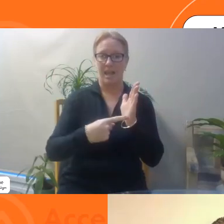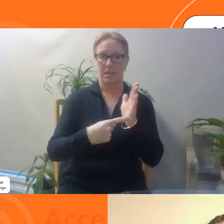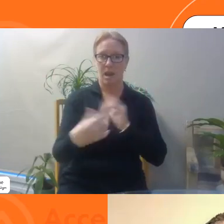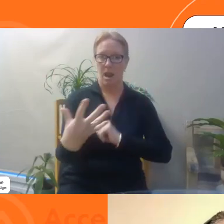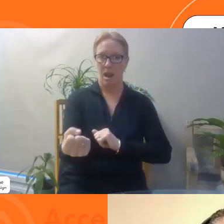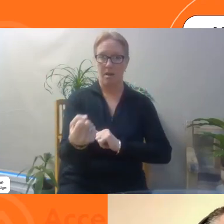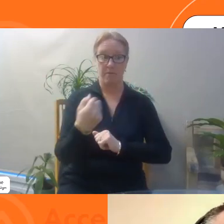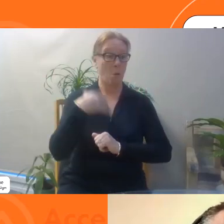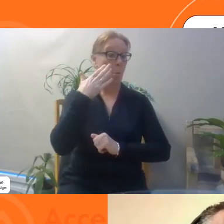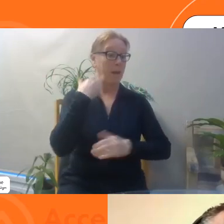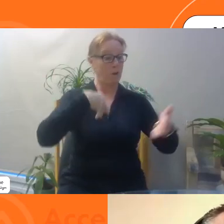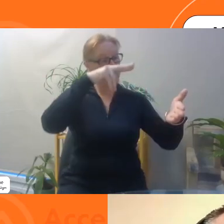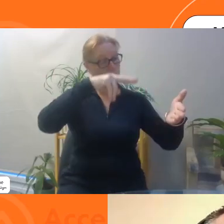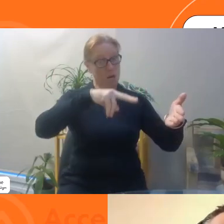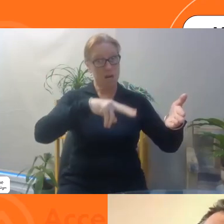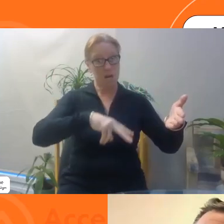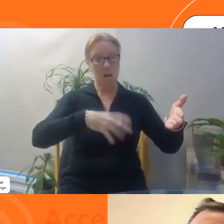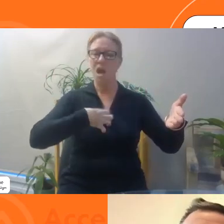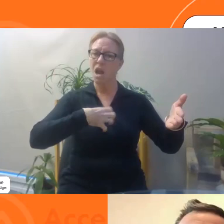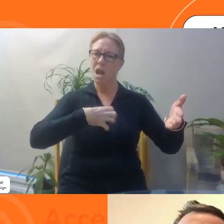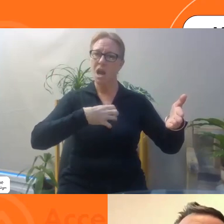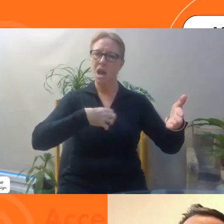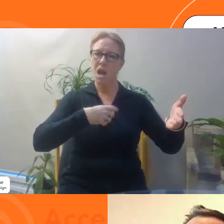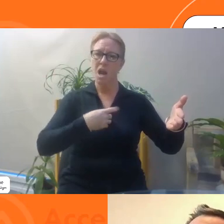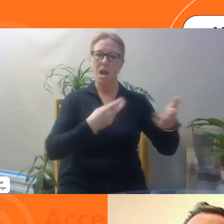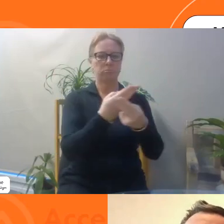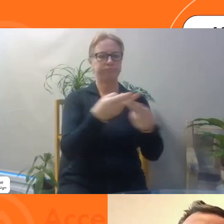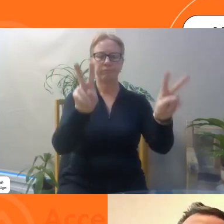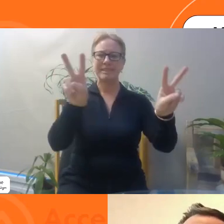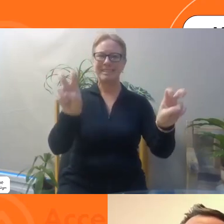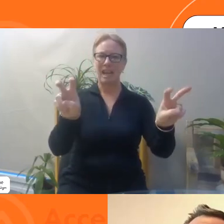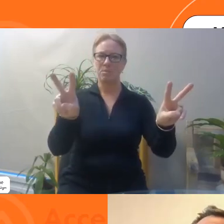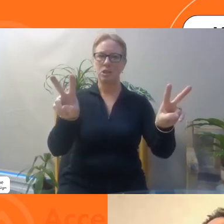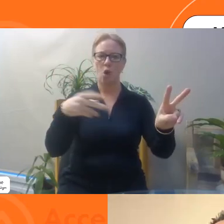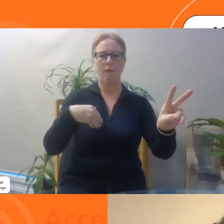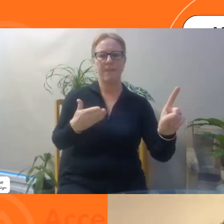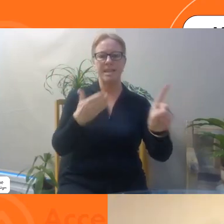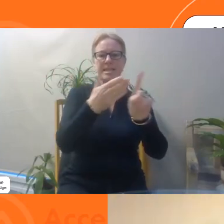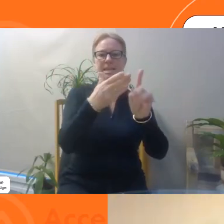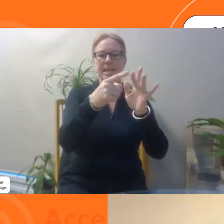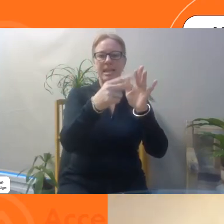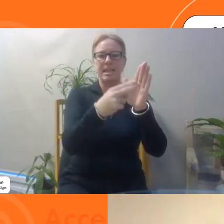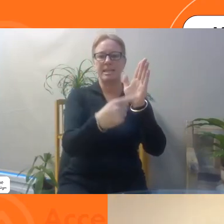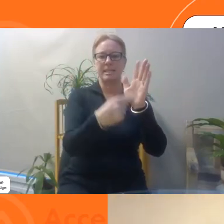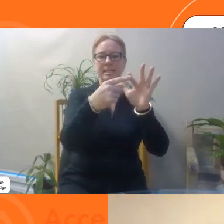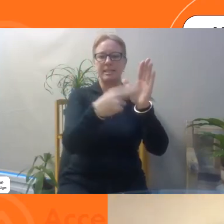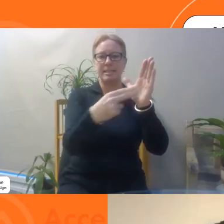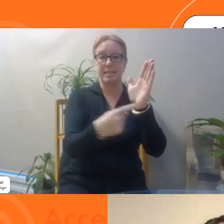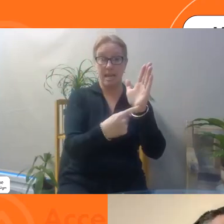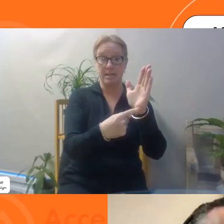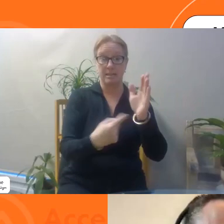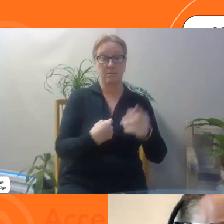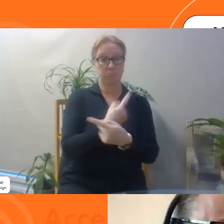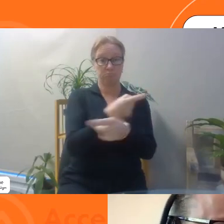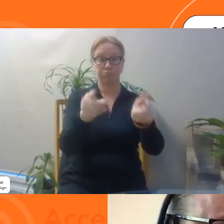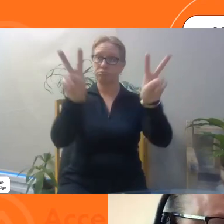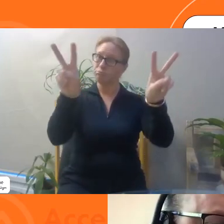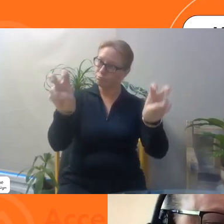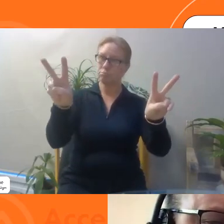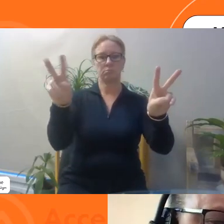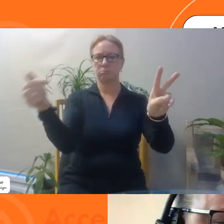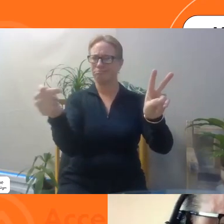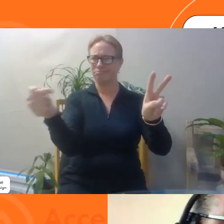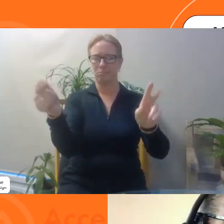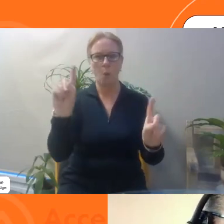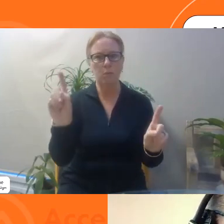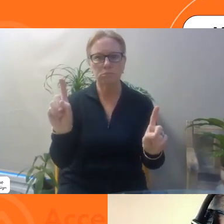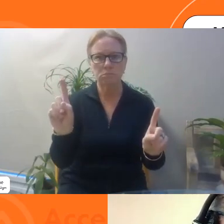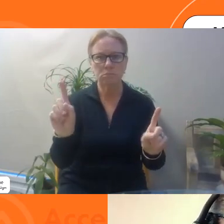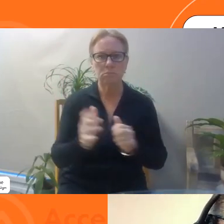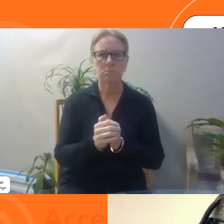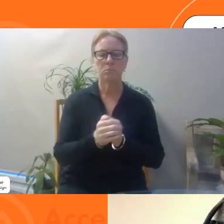read it is a statement of intent almost. It states that all children